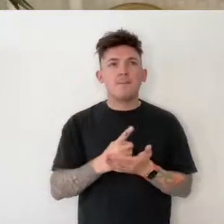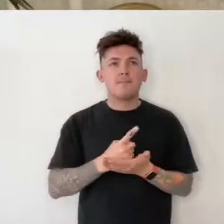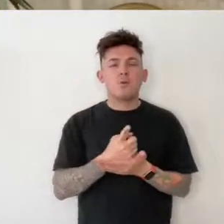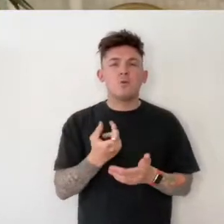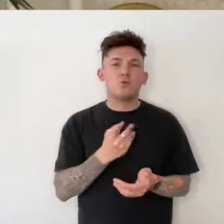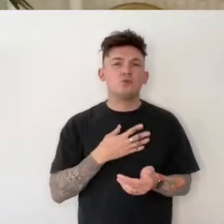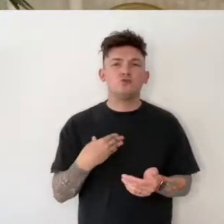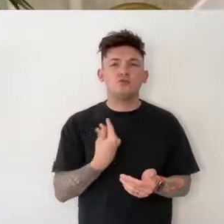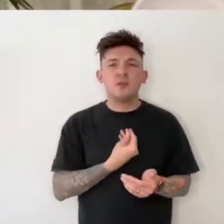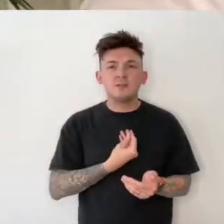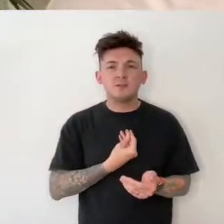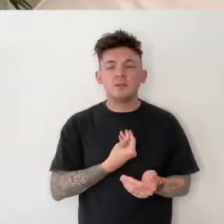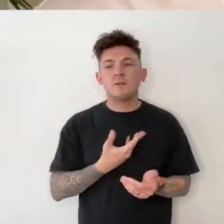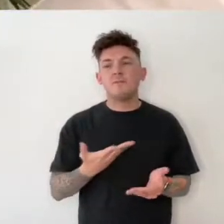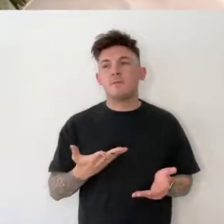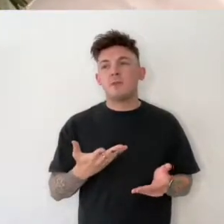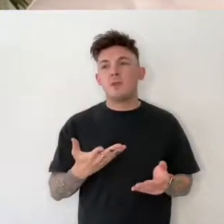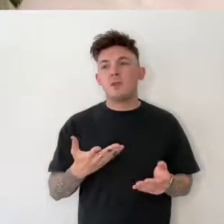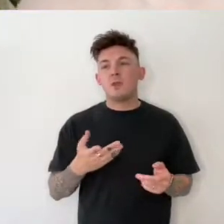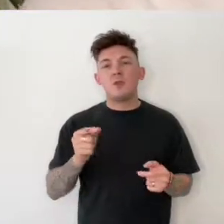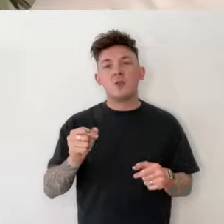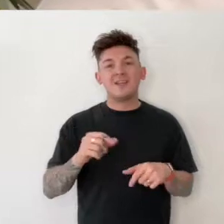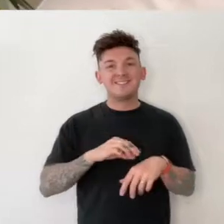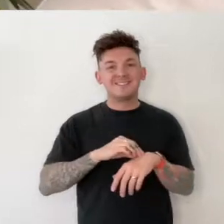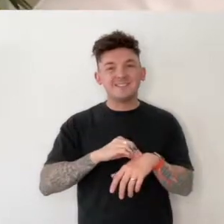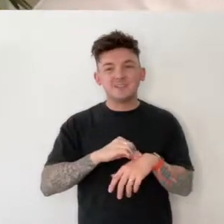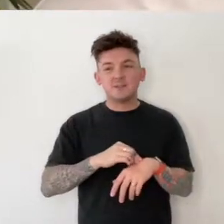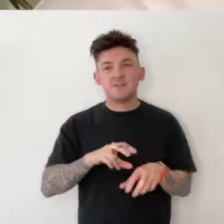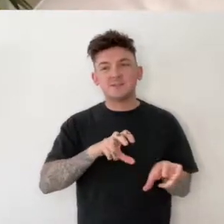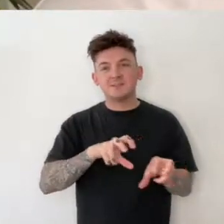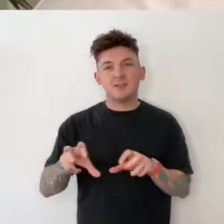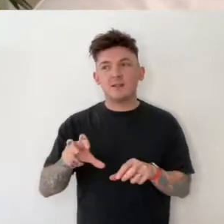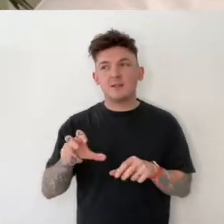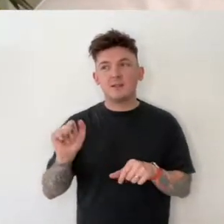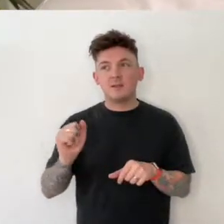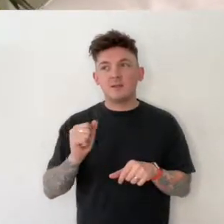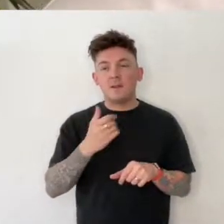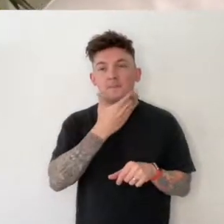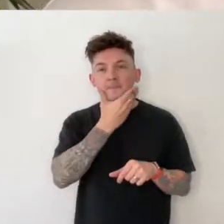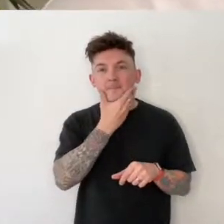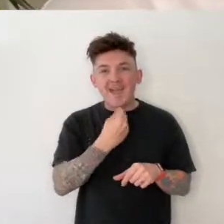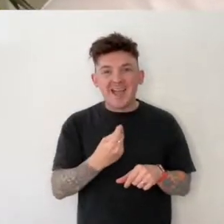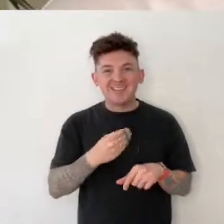early days of transition the skin is still a male skin if you want to think in that sense